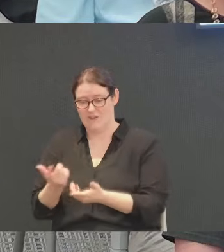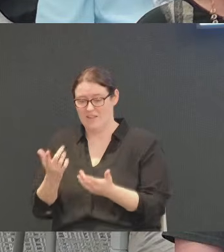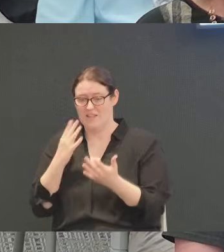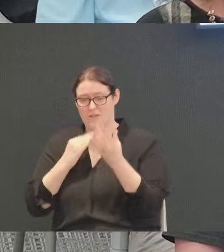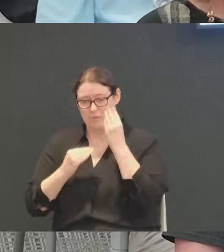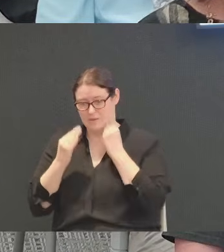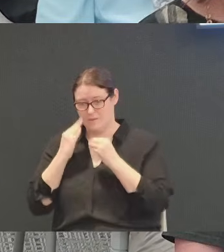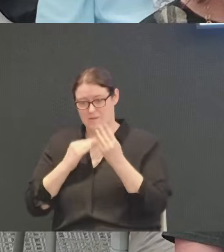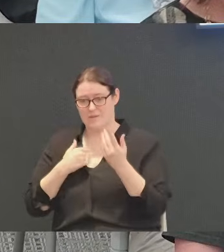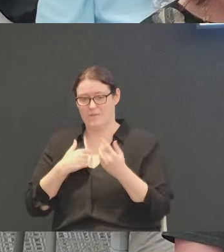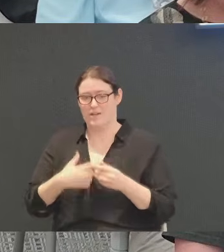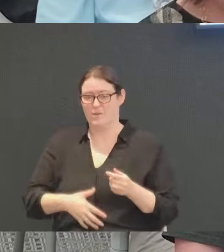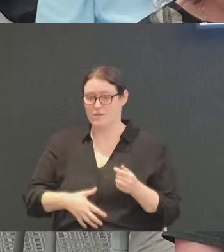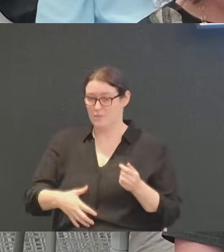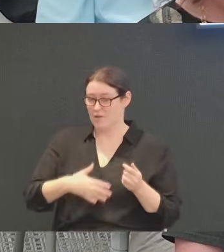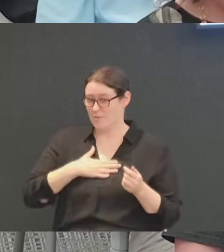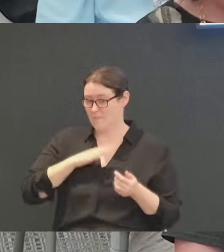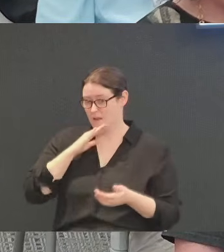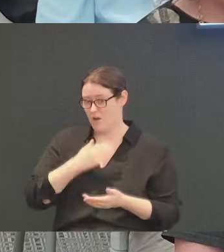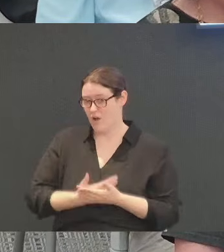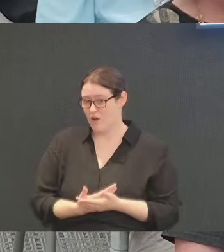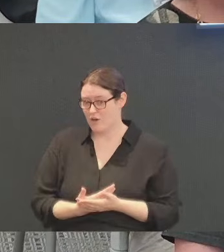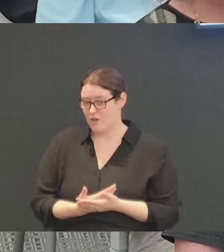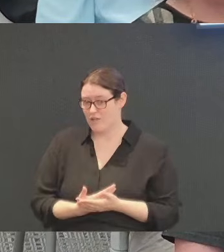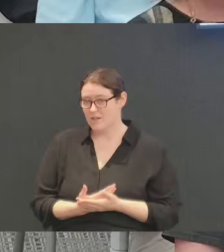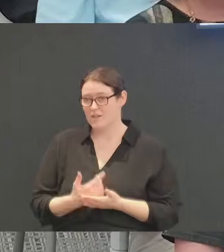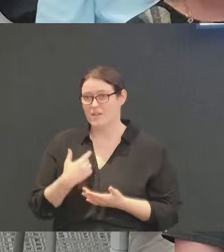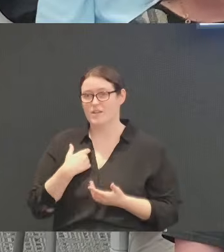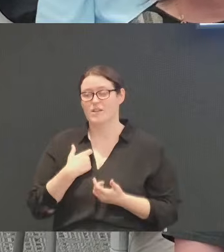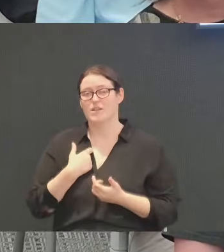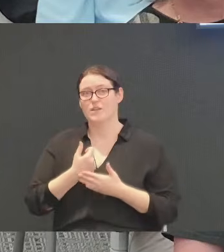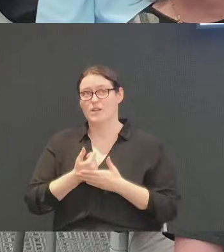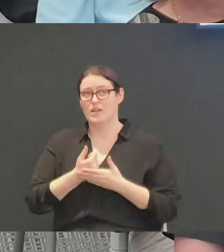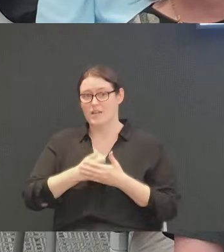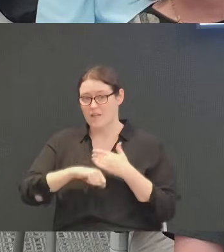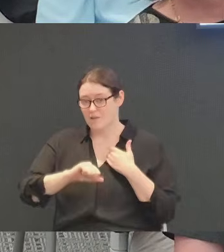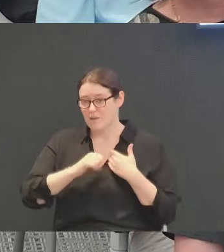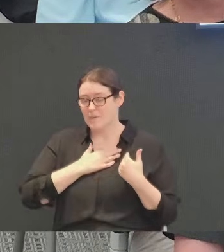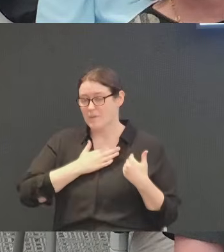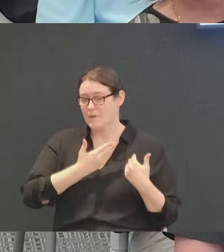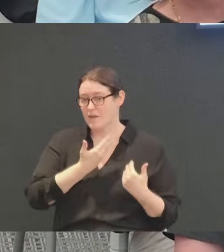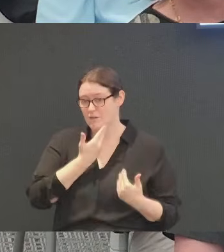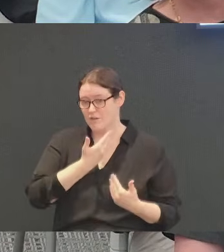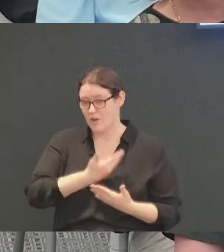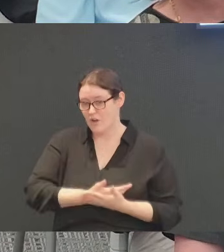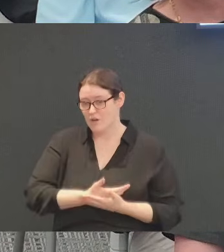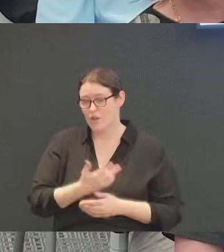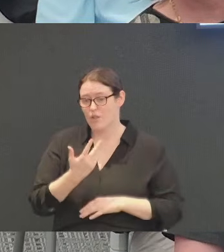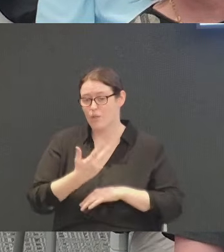was pregnant with my daughter. I gave I gave birth to my daughter just three days after giving birth